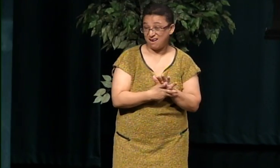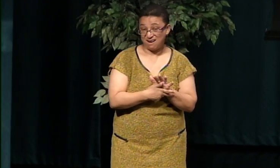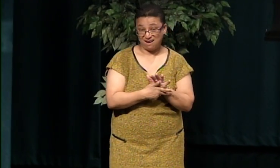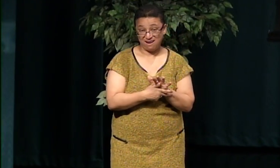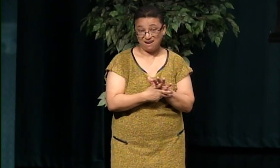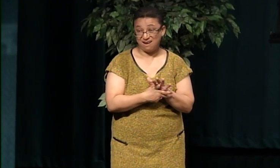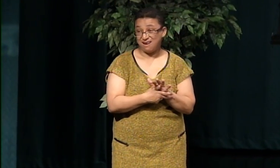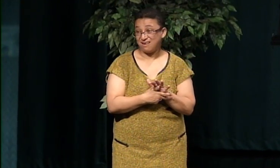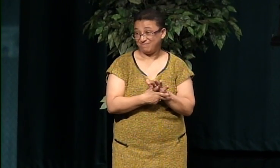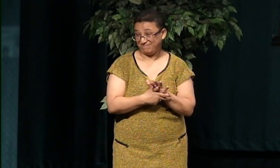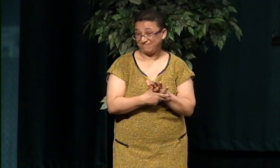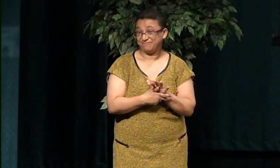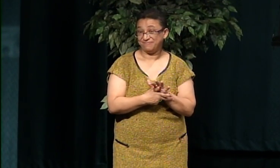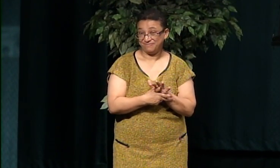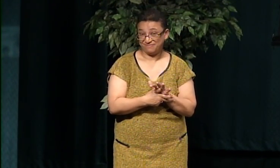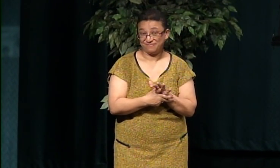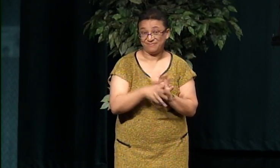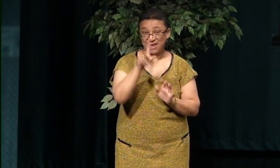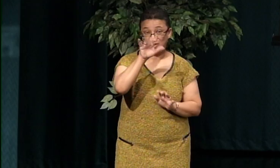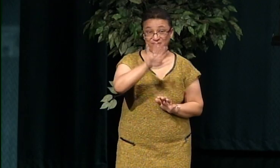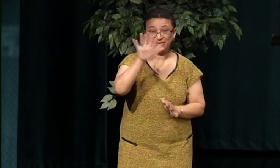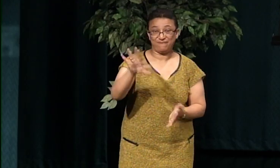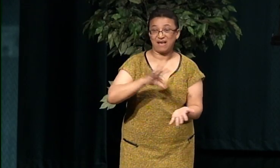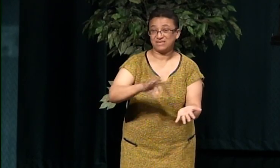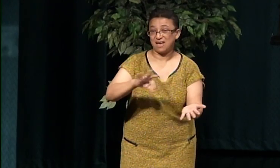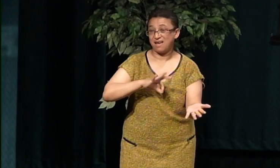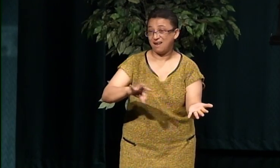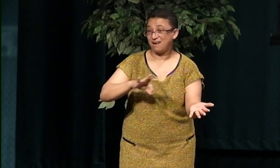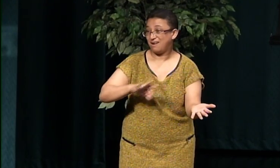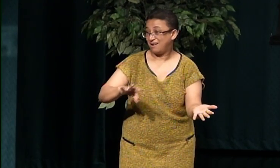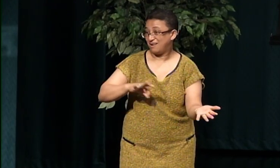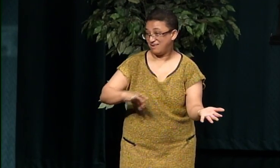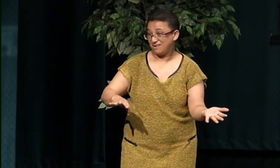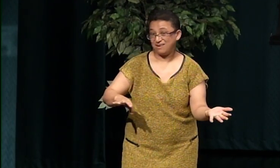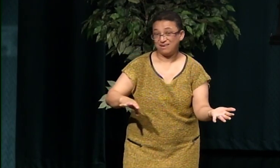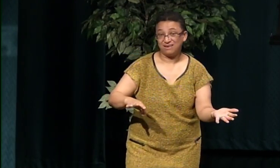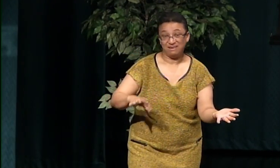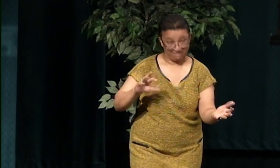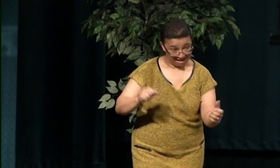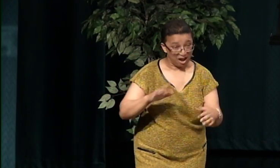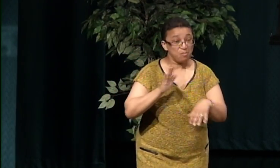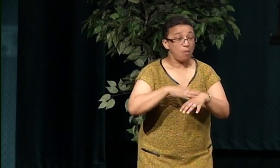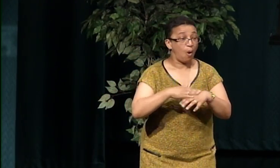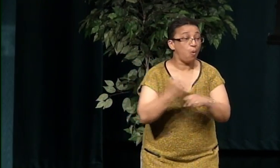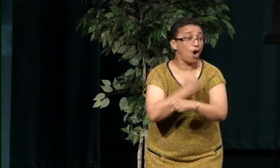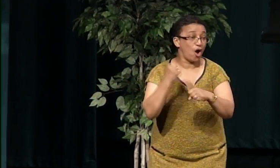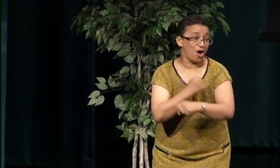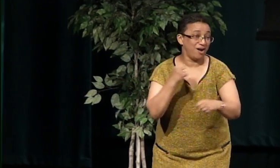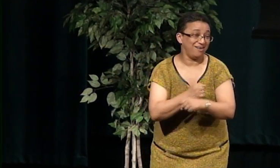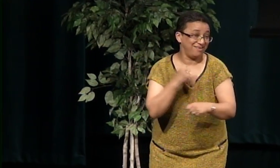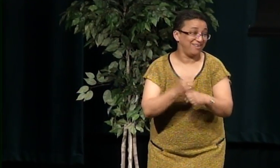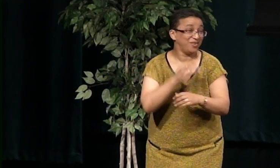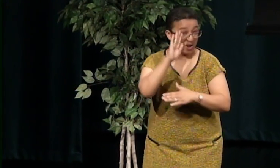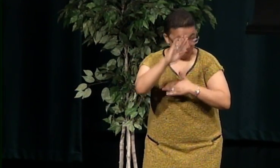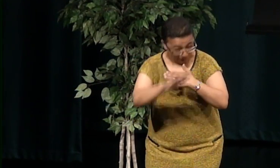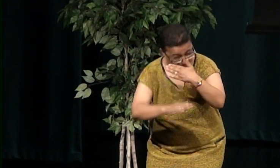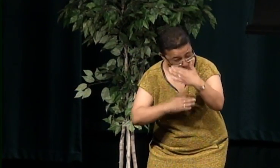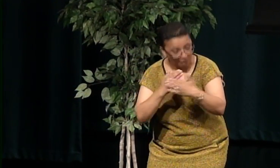We have 130. And 155 signatories.